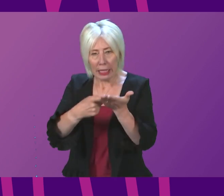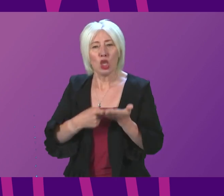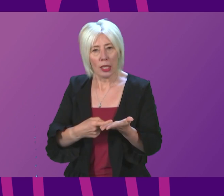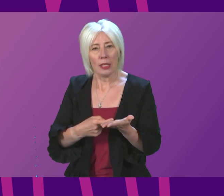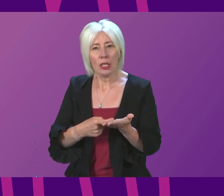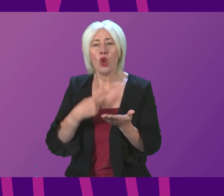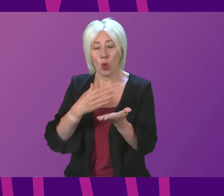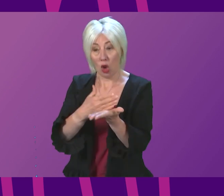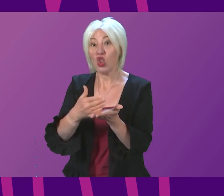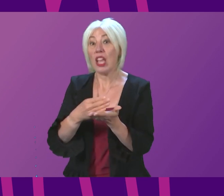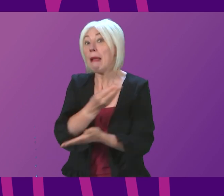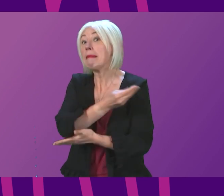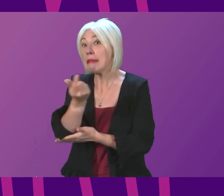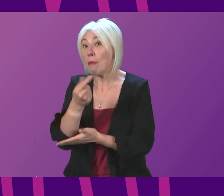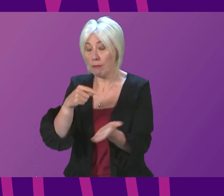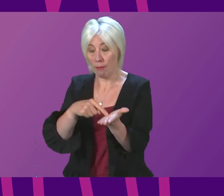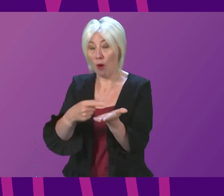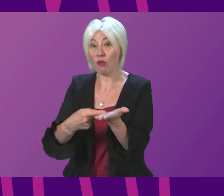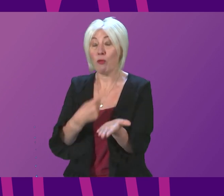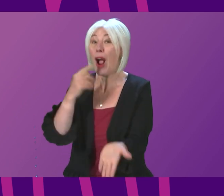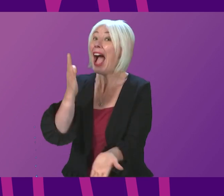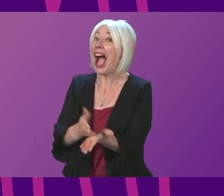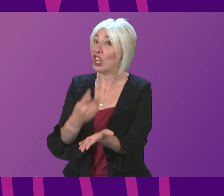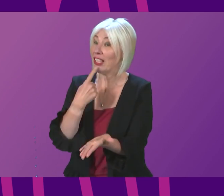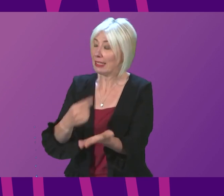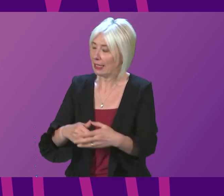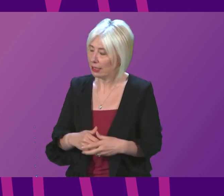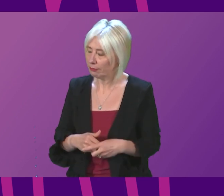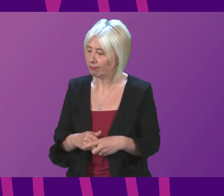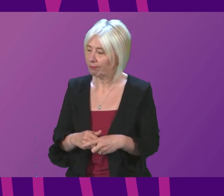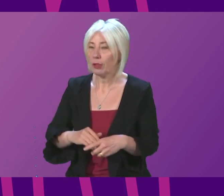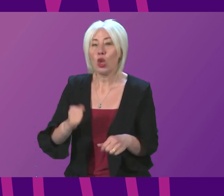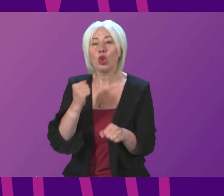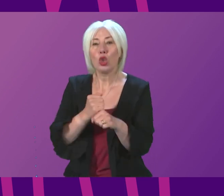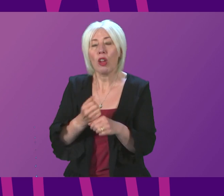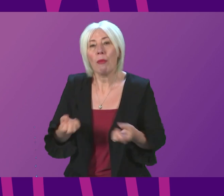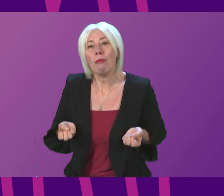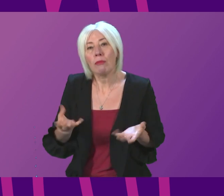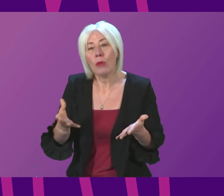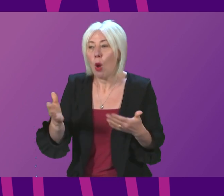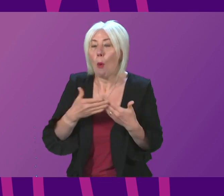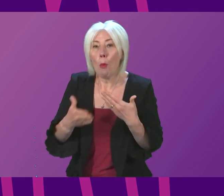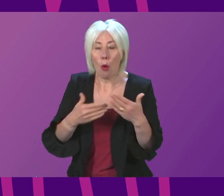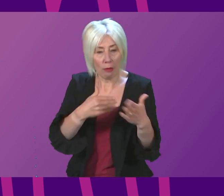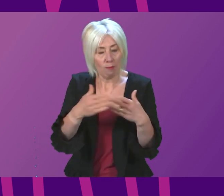Let me share some of what the Audit Scotland report actually says. The Scottish Government spent more on dealing with the pandemic—£15.5 billion—than